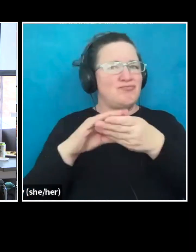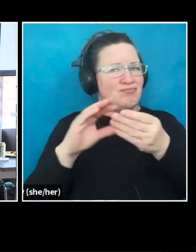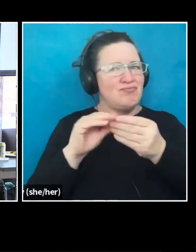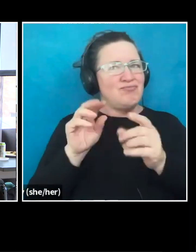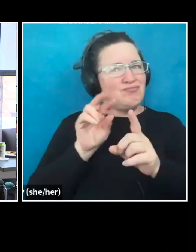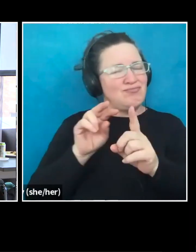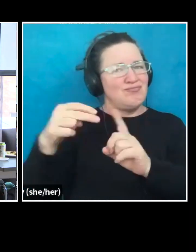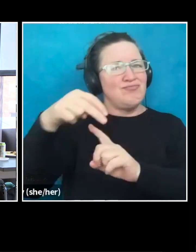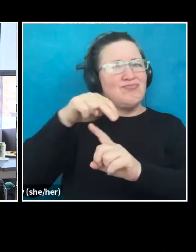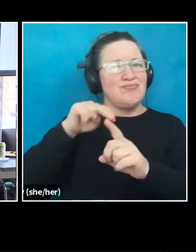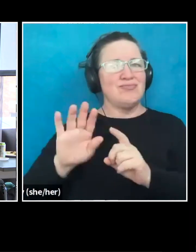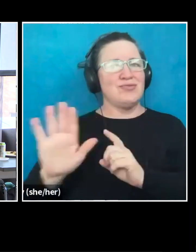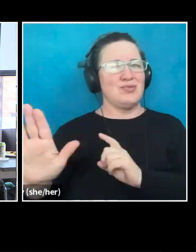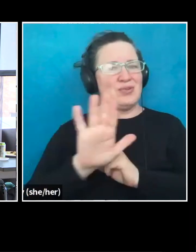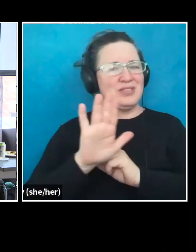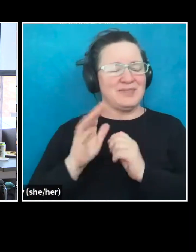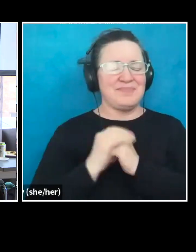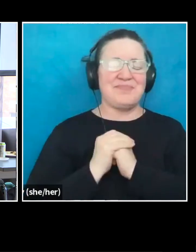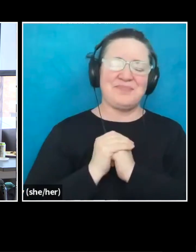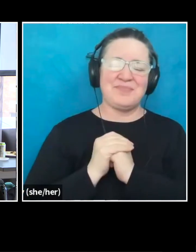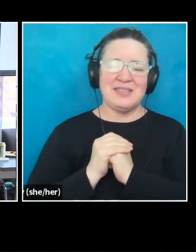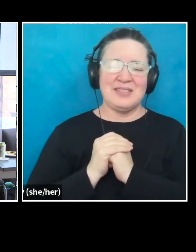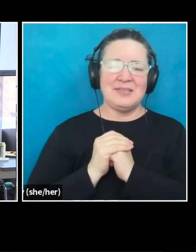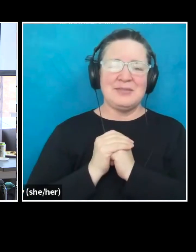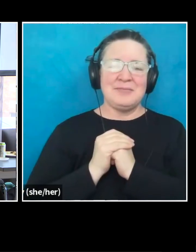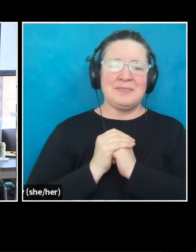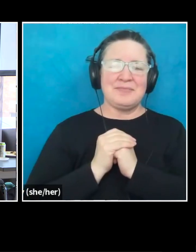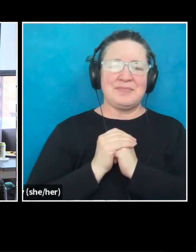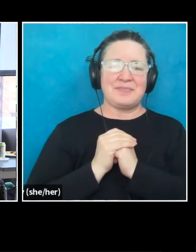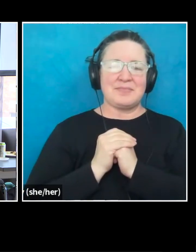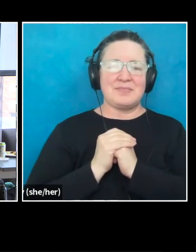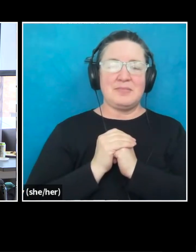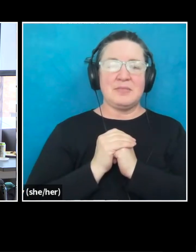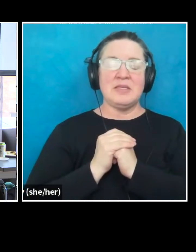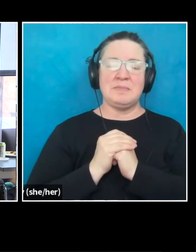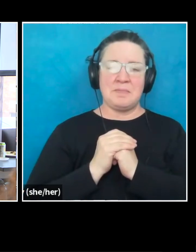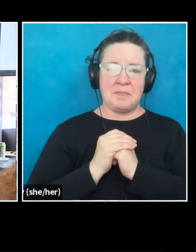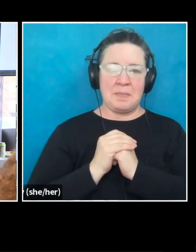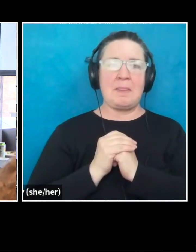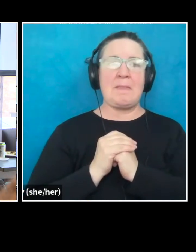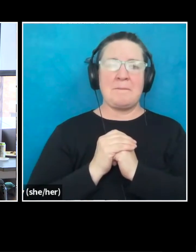us today. Um as a practice of accessibility, I am going to try to verbally describe all the